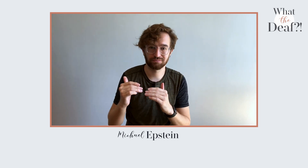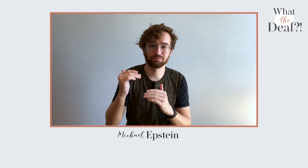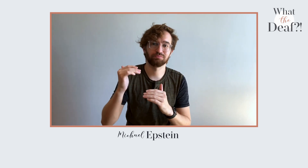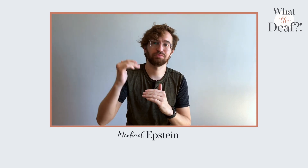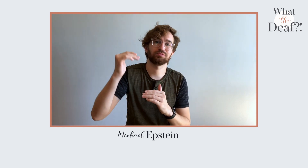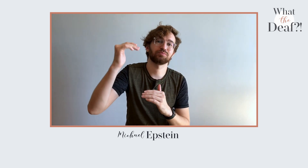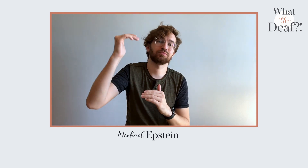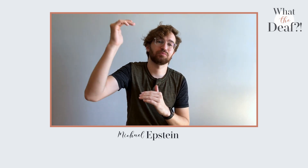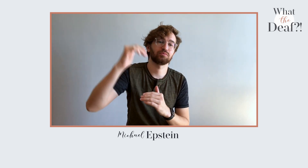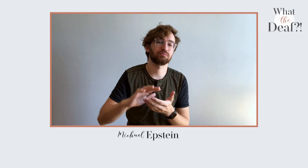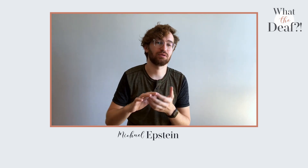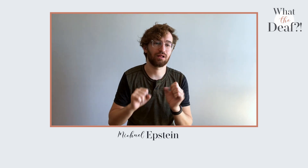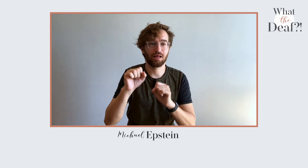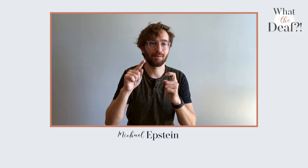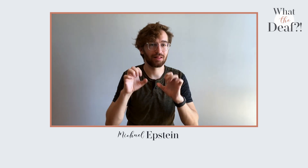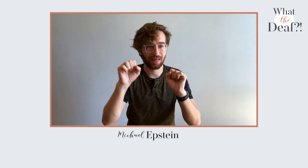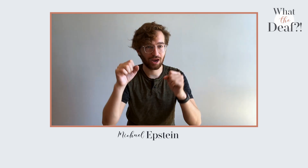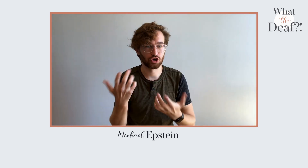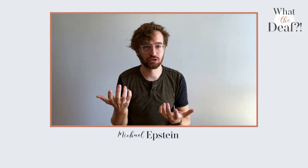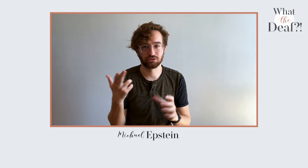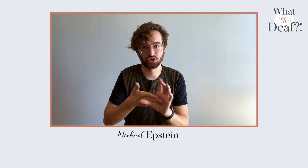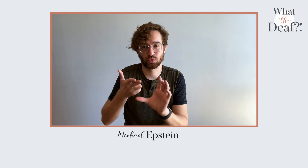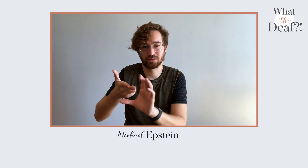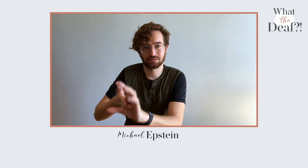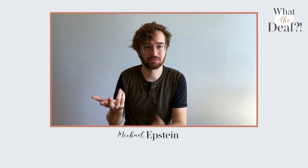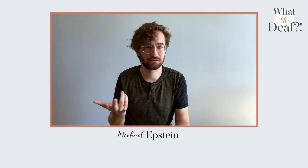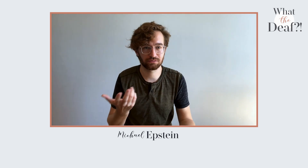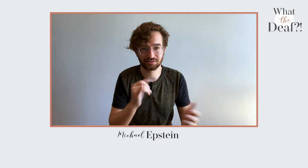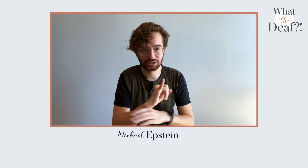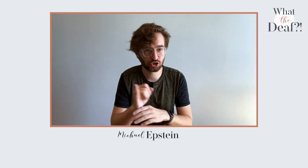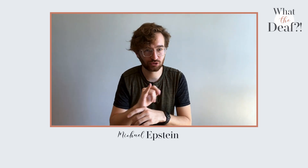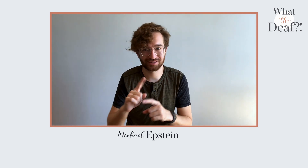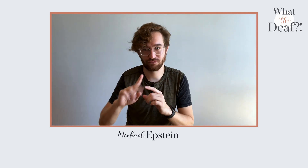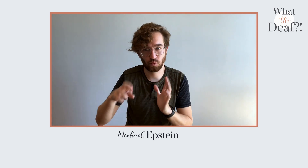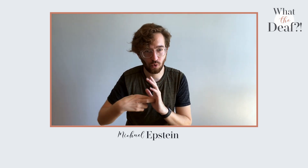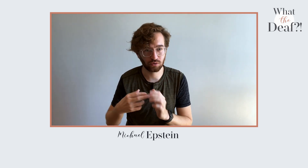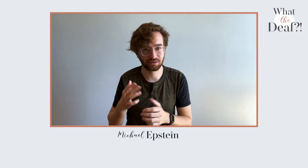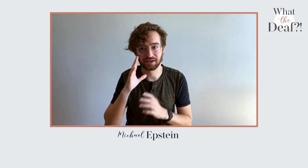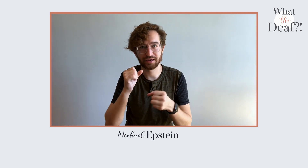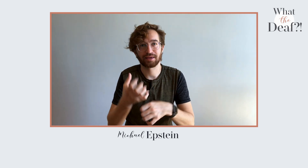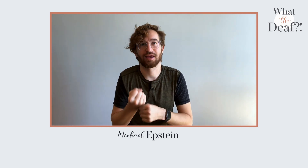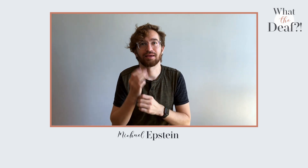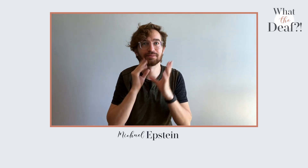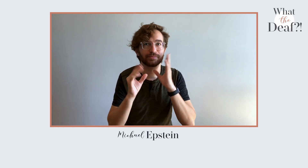and allow them to move up and climb the ladder, to be a part of different internships, different roles,